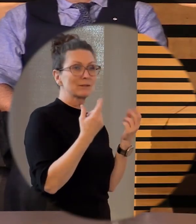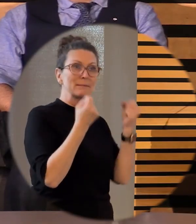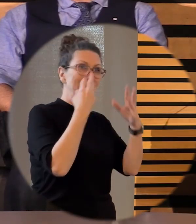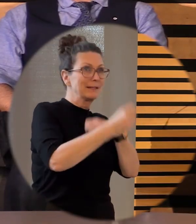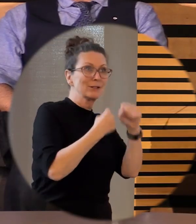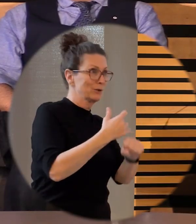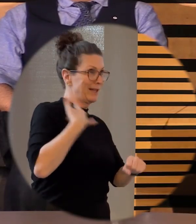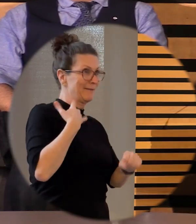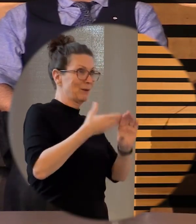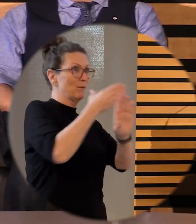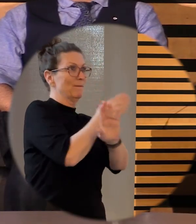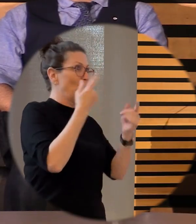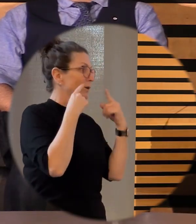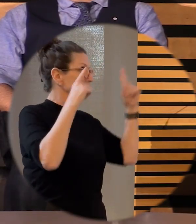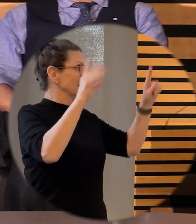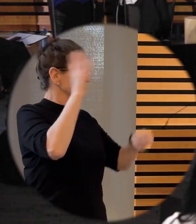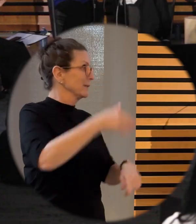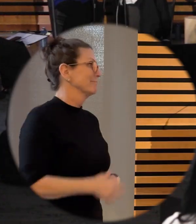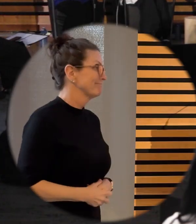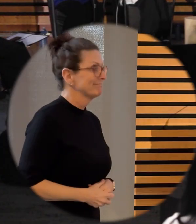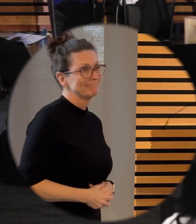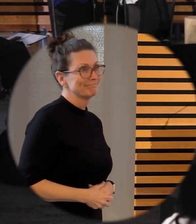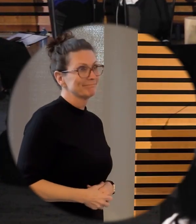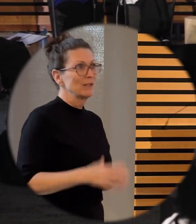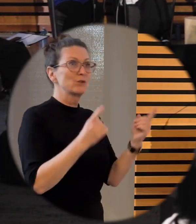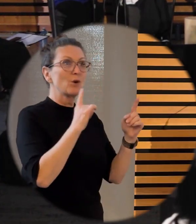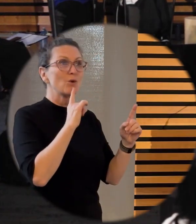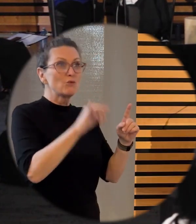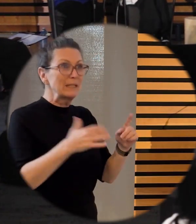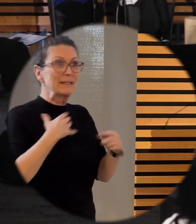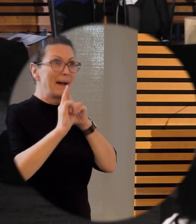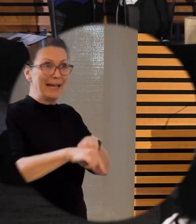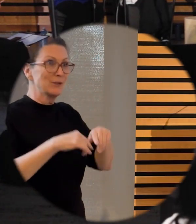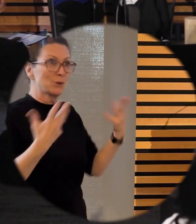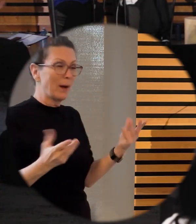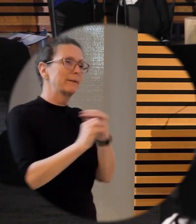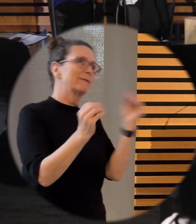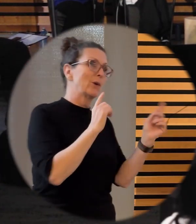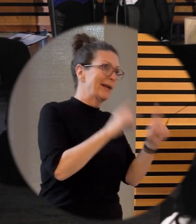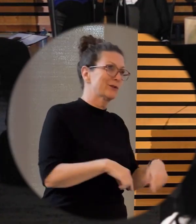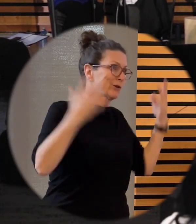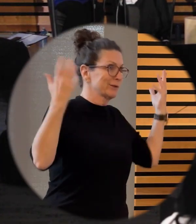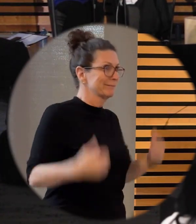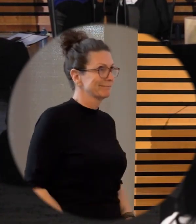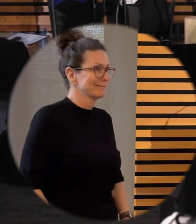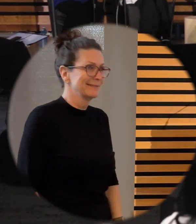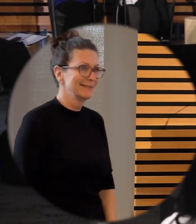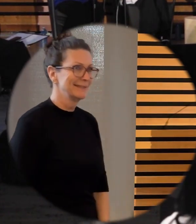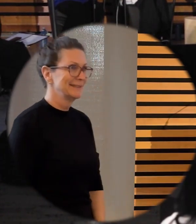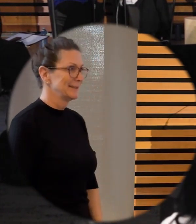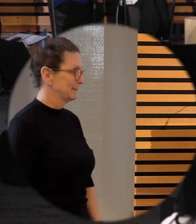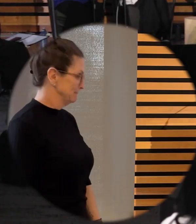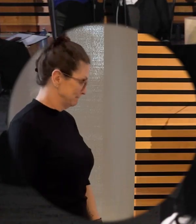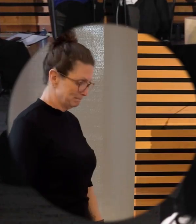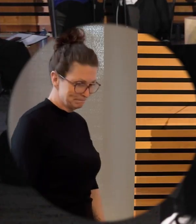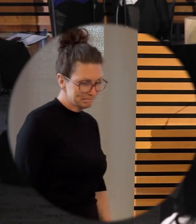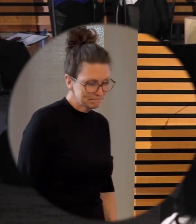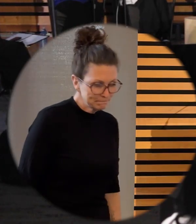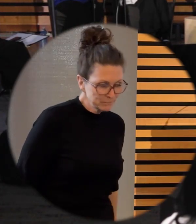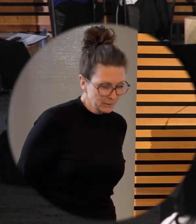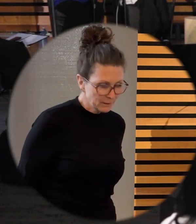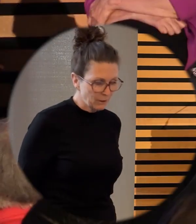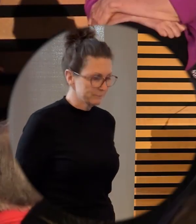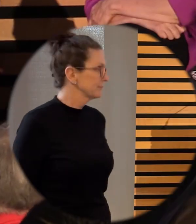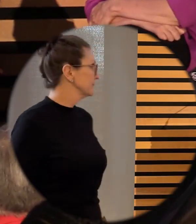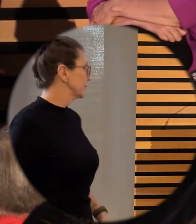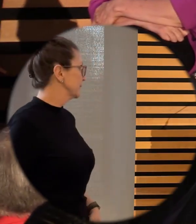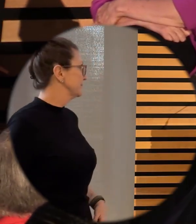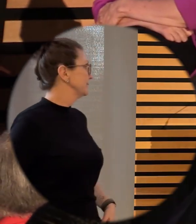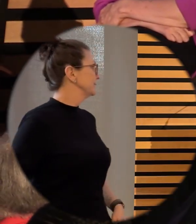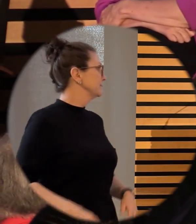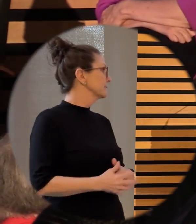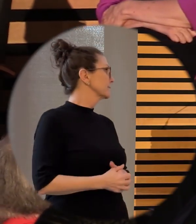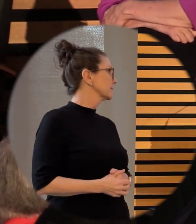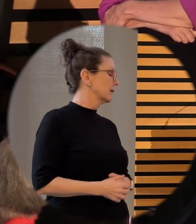to come. So I have no answer. That was a great answer, Neil. So thank you very much for that,